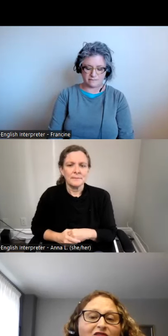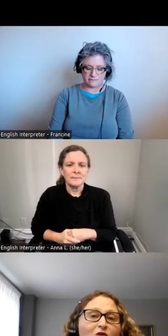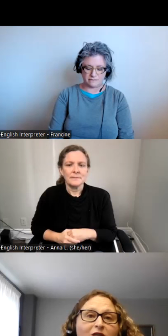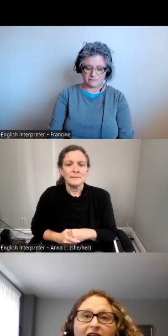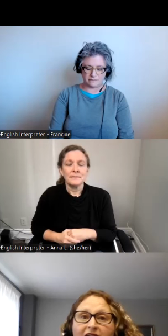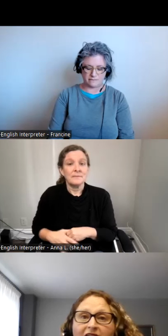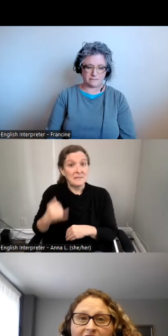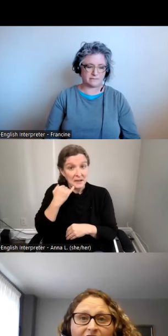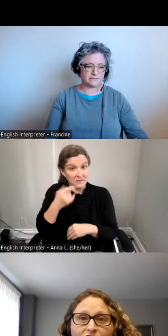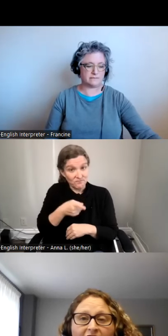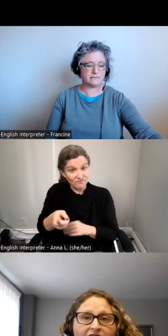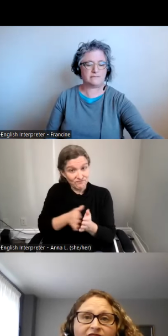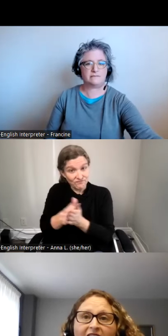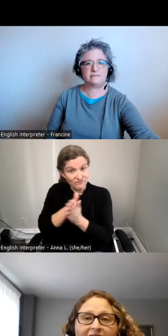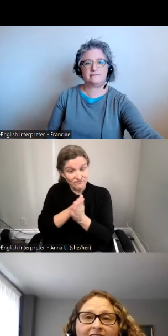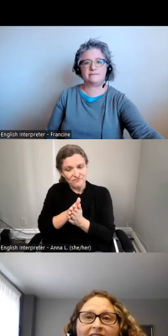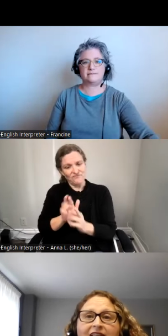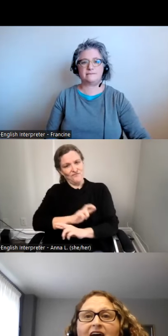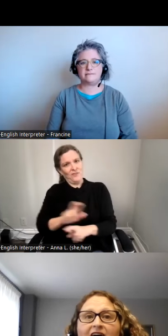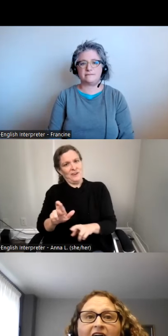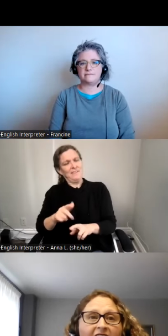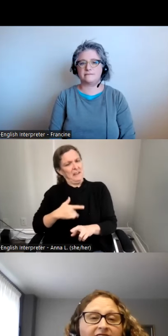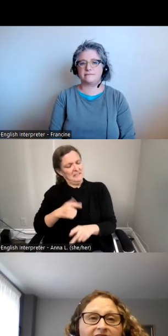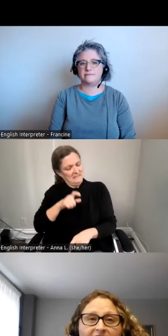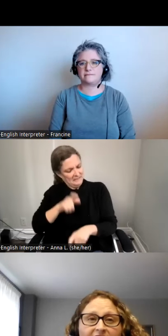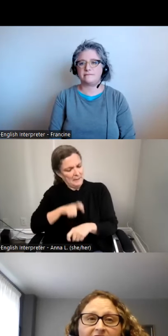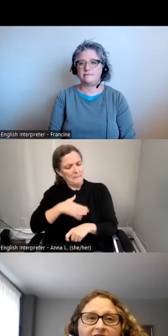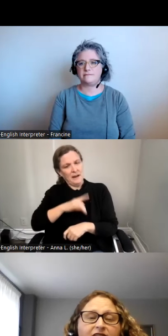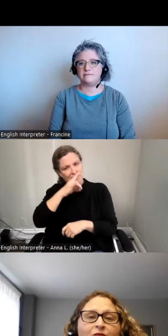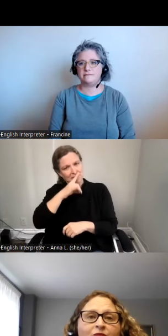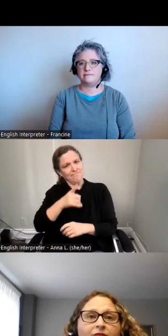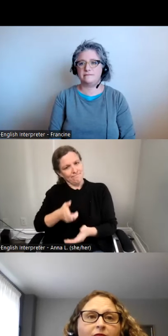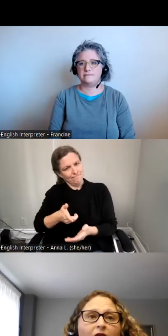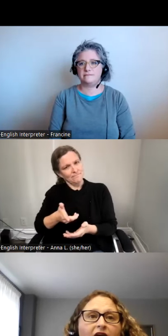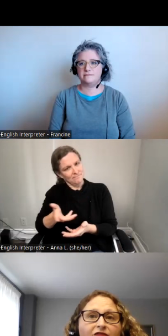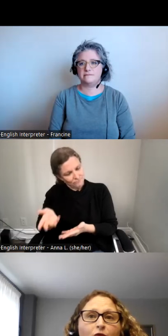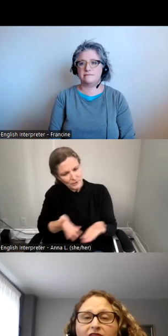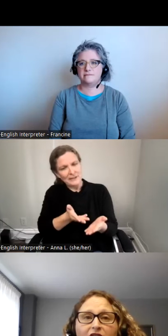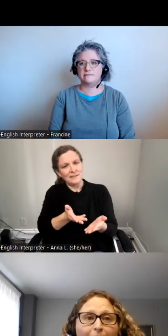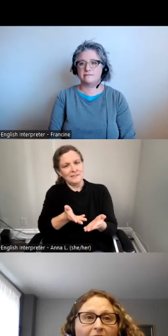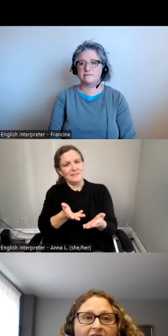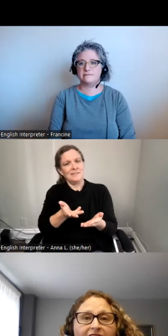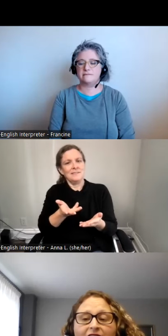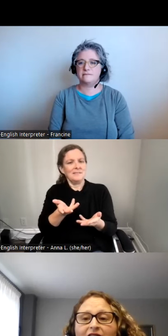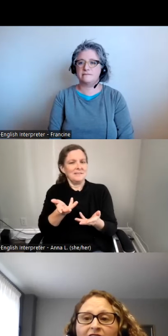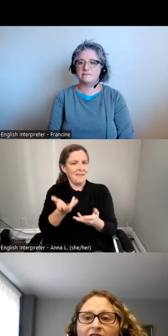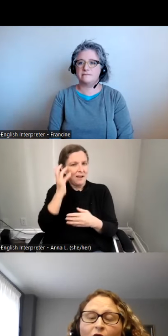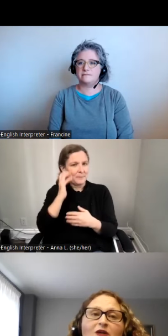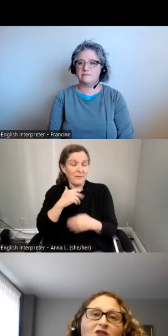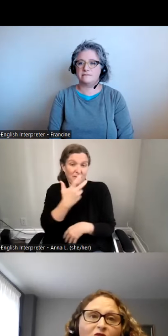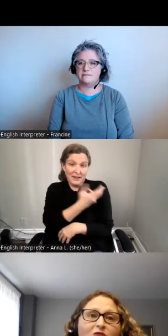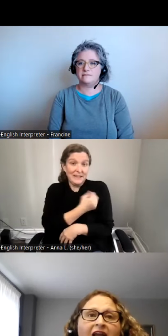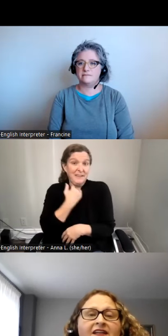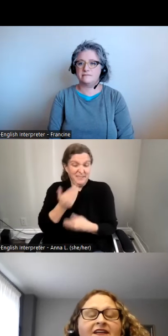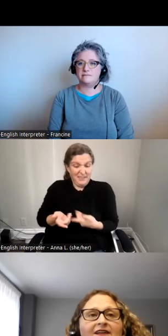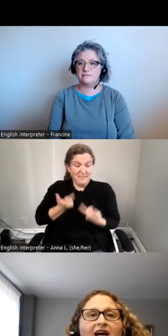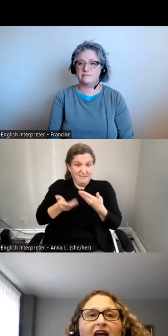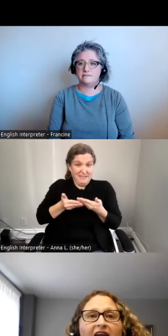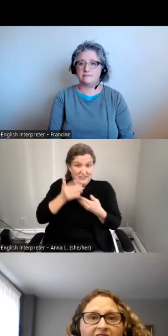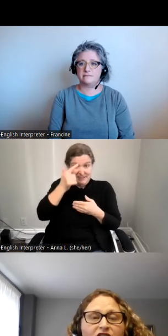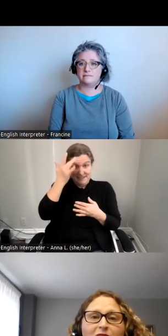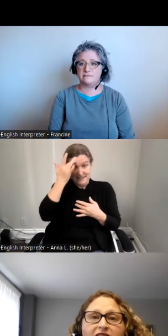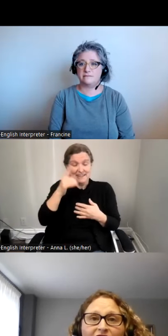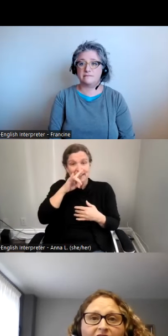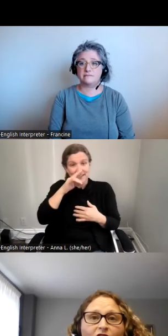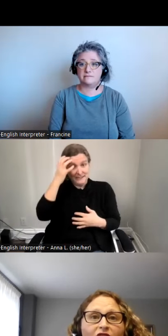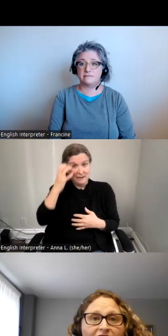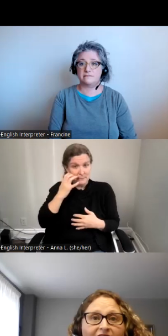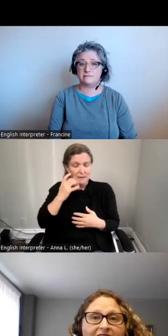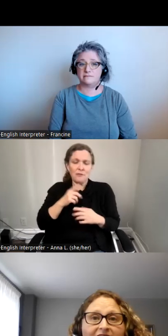dump after a Covid vaccine. Next slide, please.